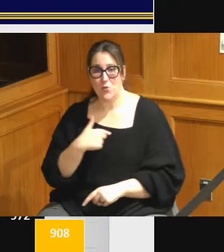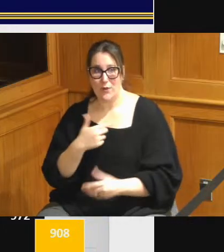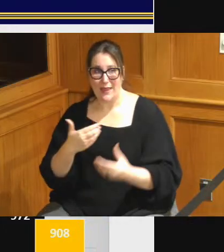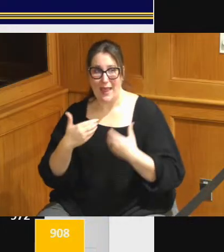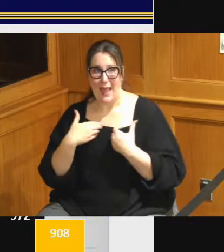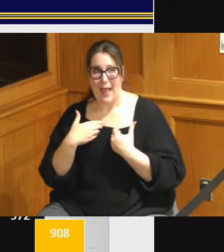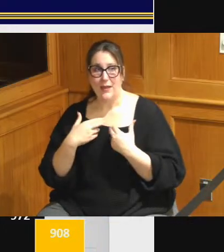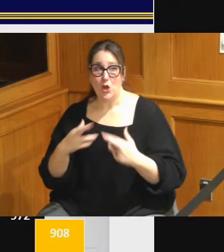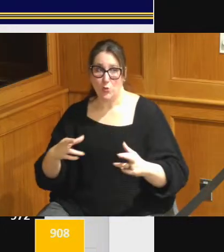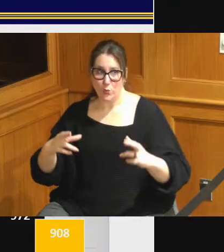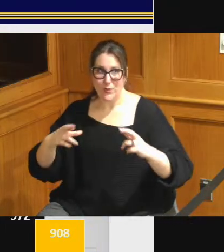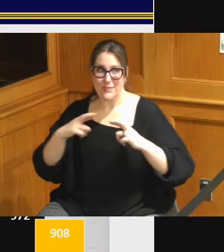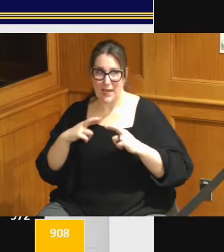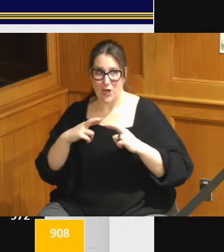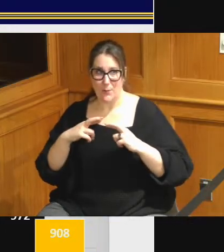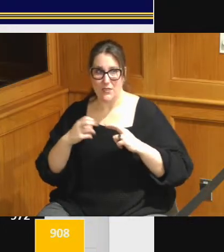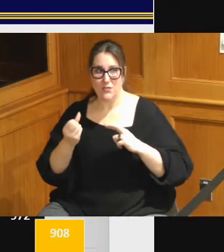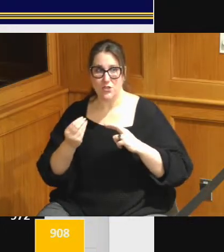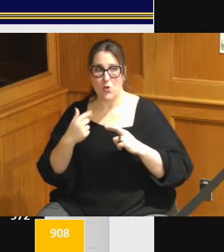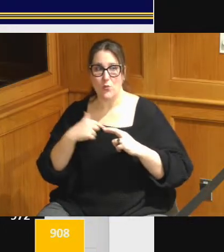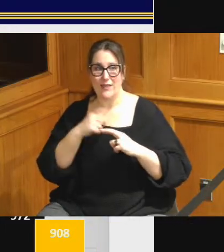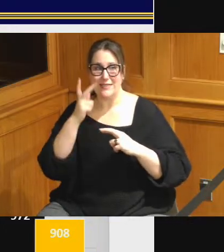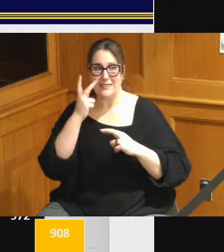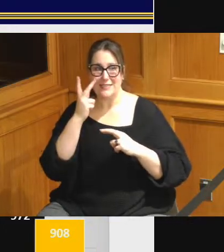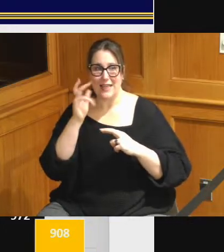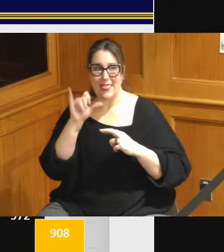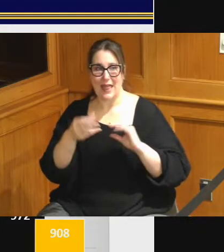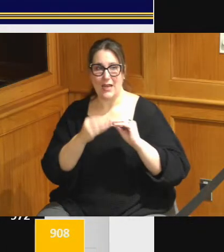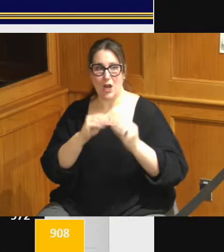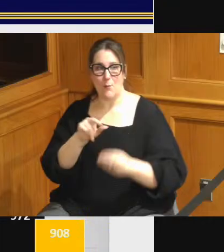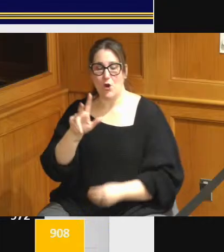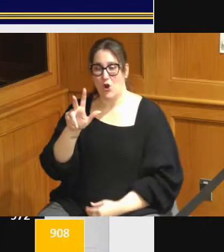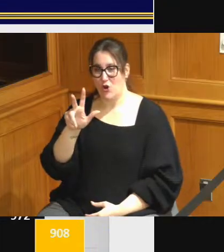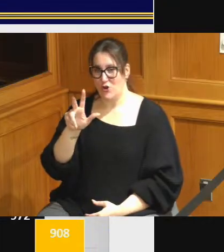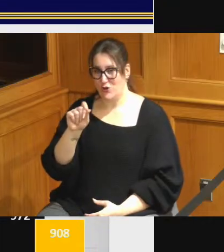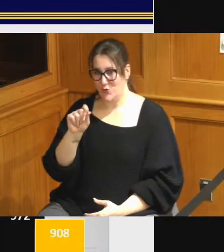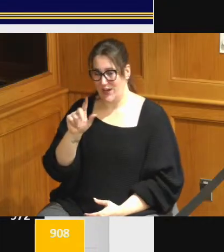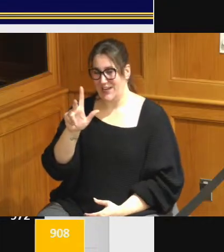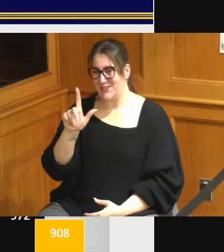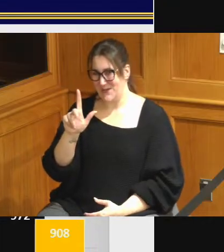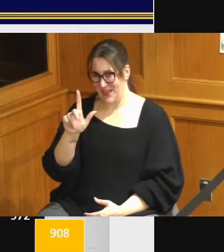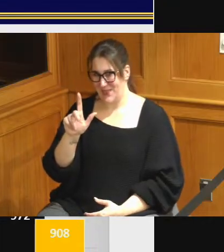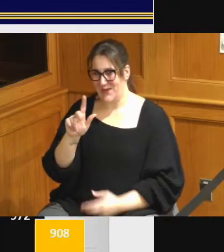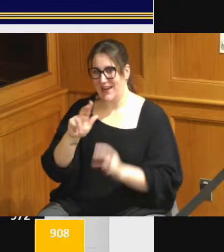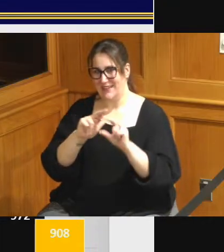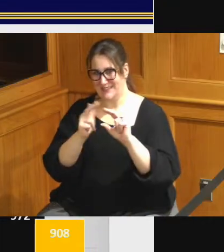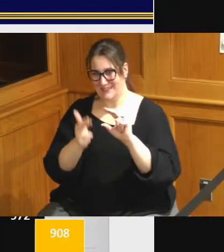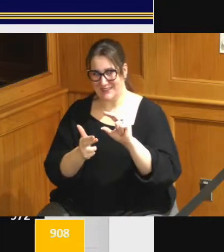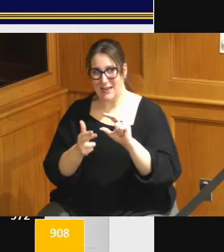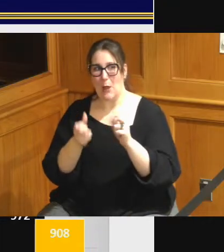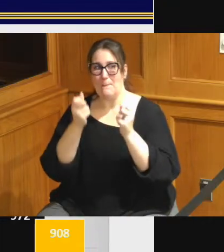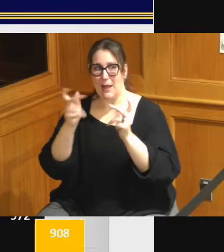there. You'll see that number go to 800 there in 2023. there were a number of people that retired.